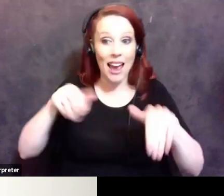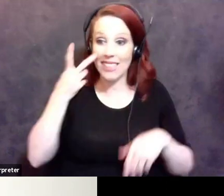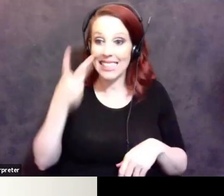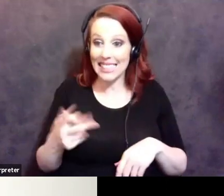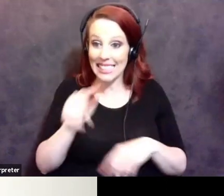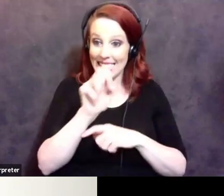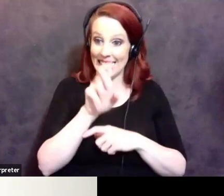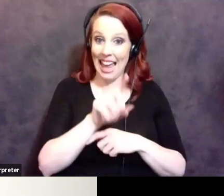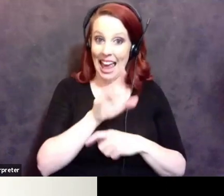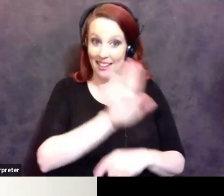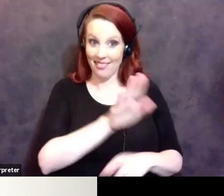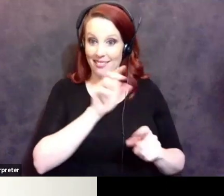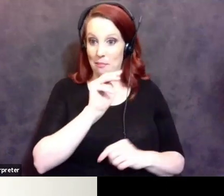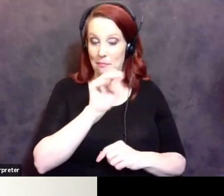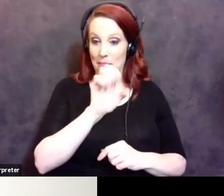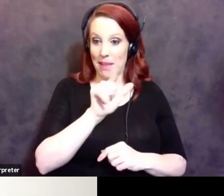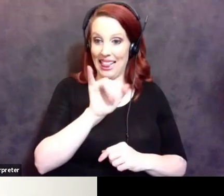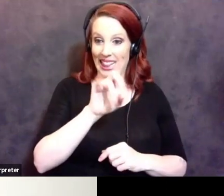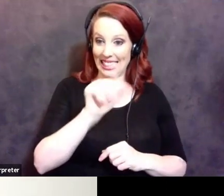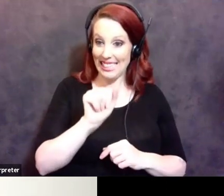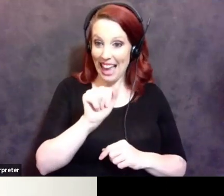check it out on TED. Let's get that 2 million to a 3.